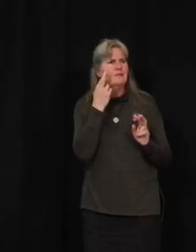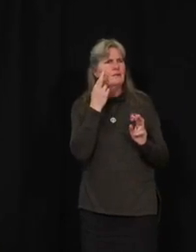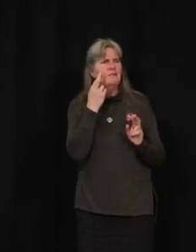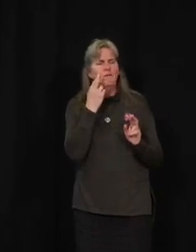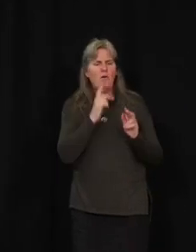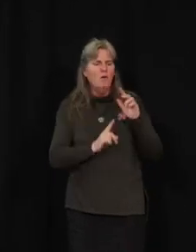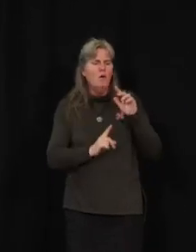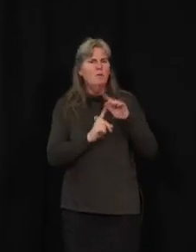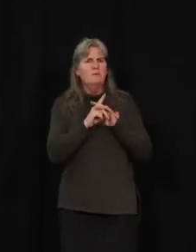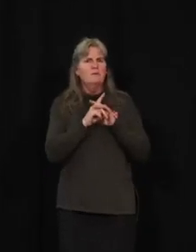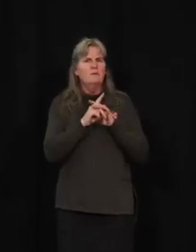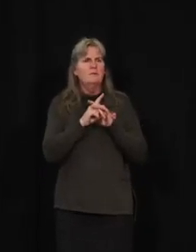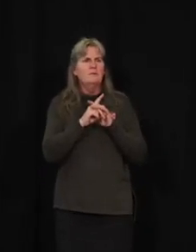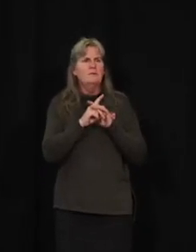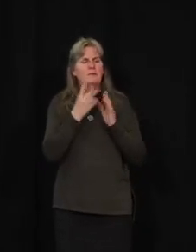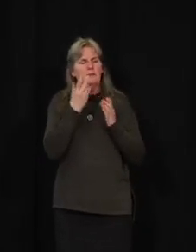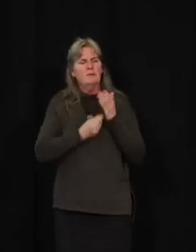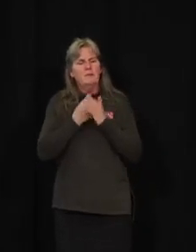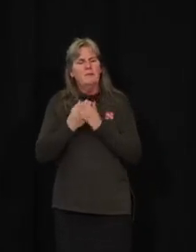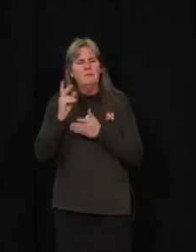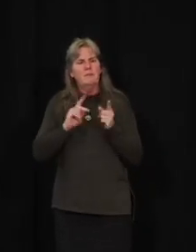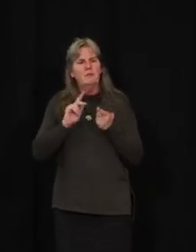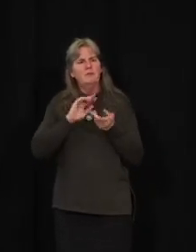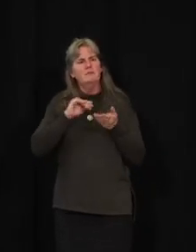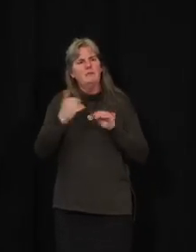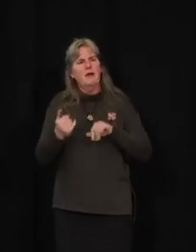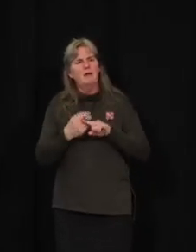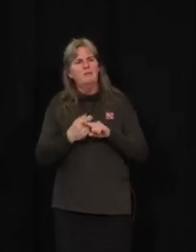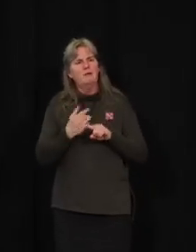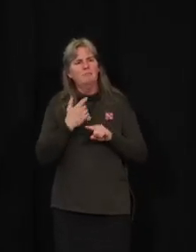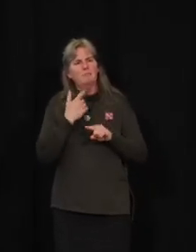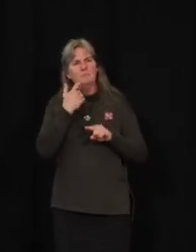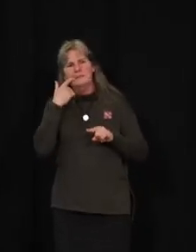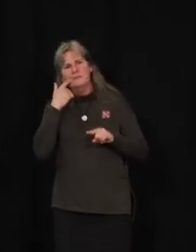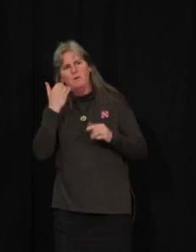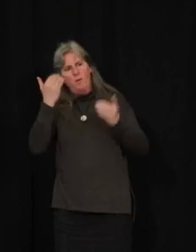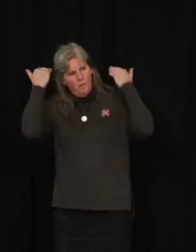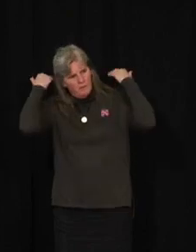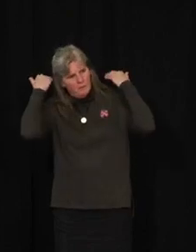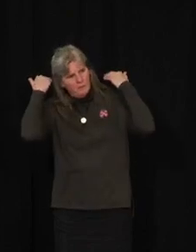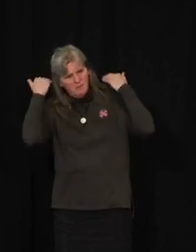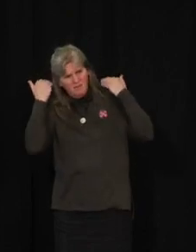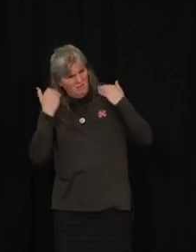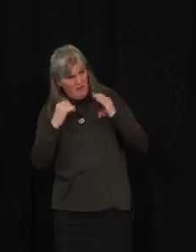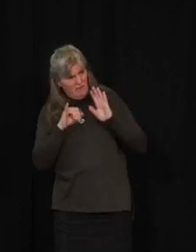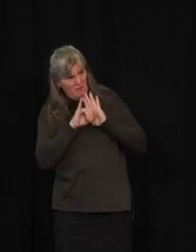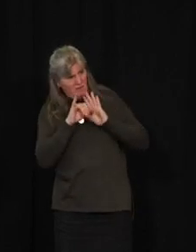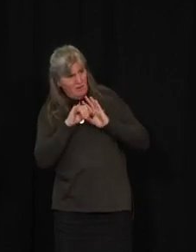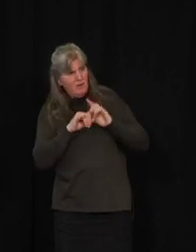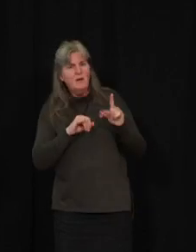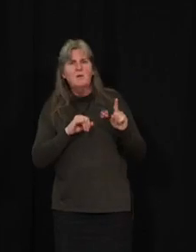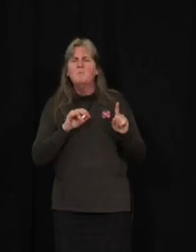to the drug related deaths? No. From looking at-- working with